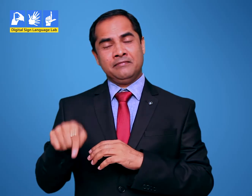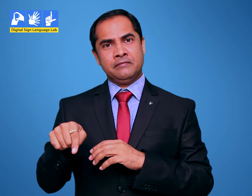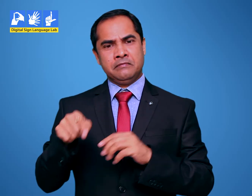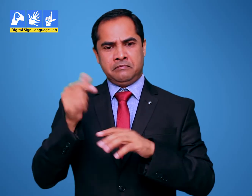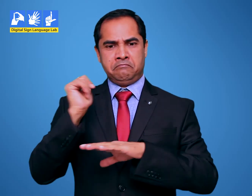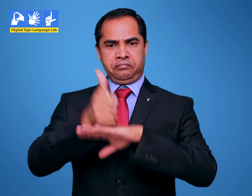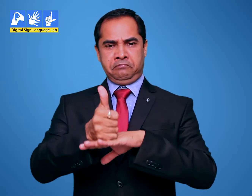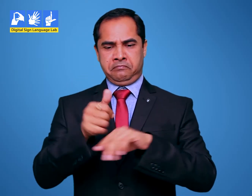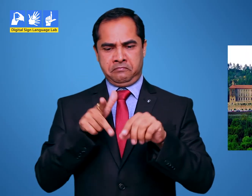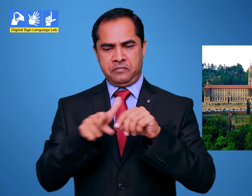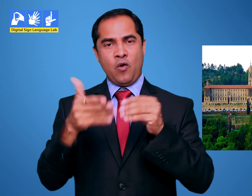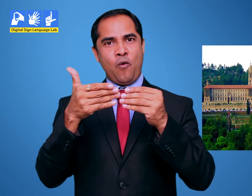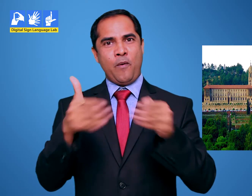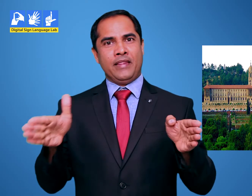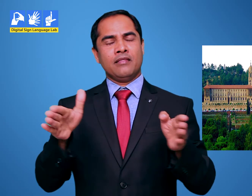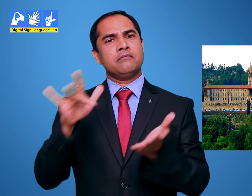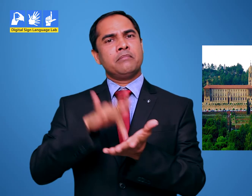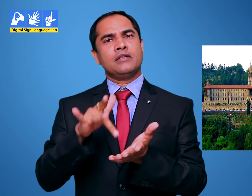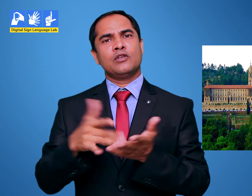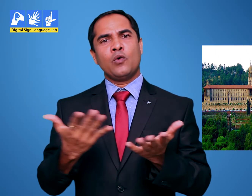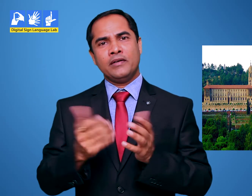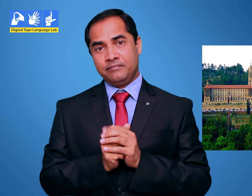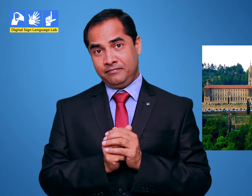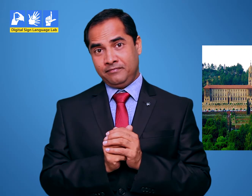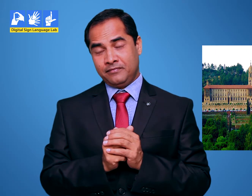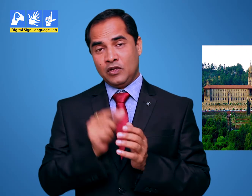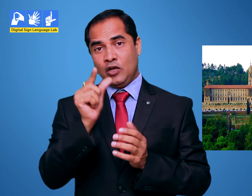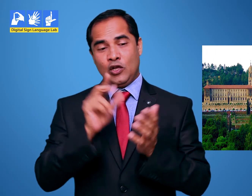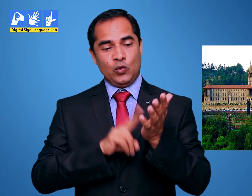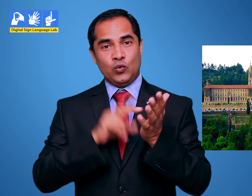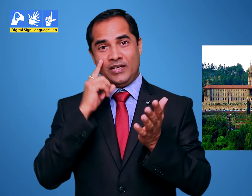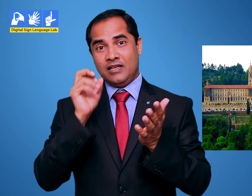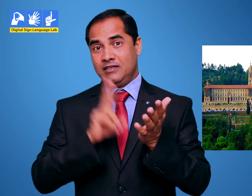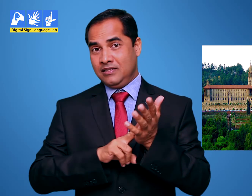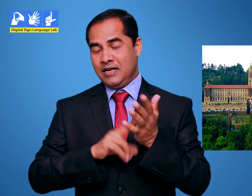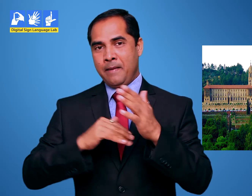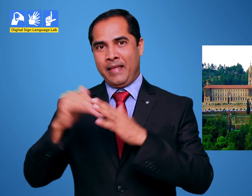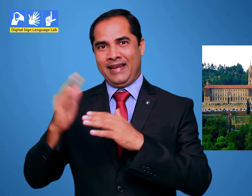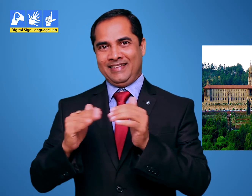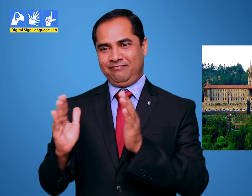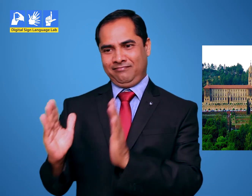ceremonies took place in the lovely sandstone amphitheater